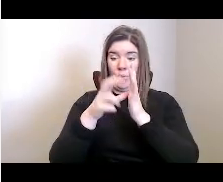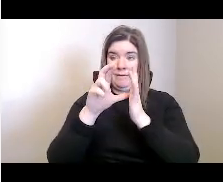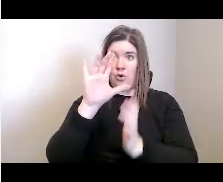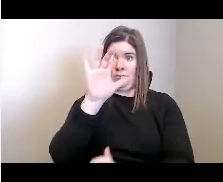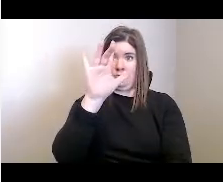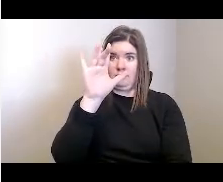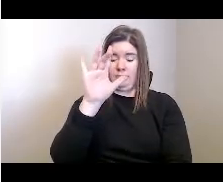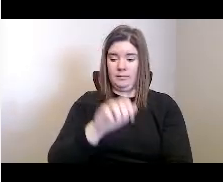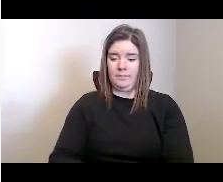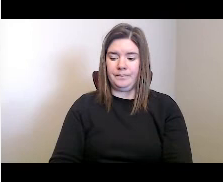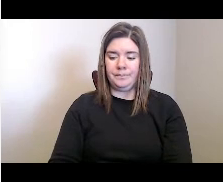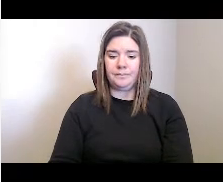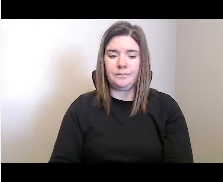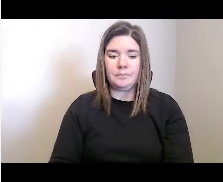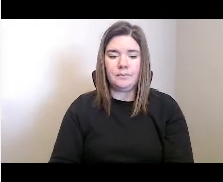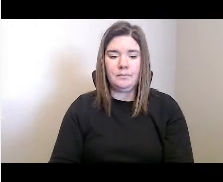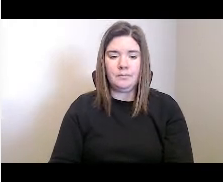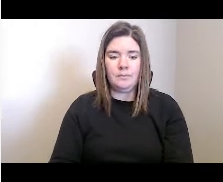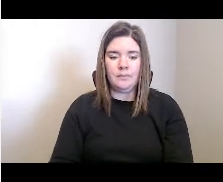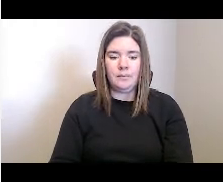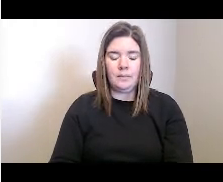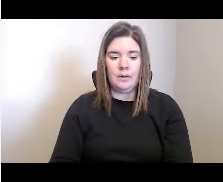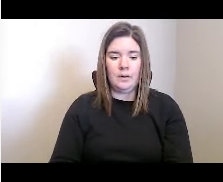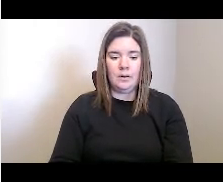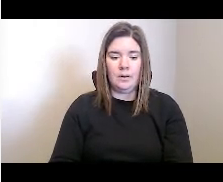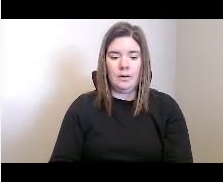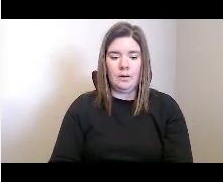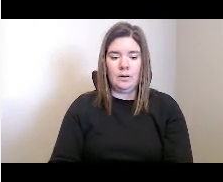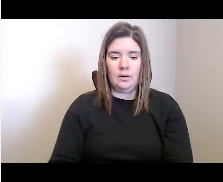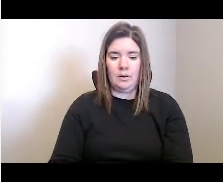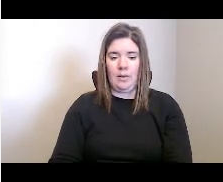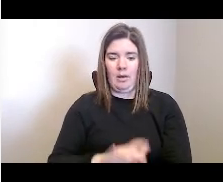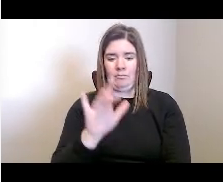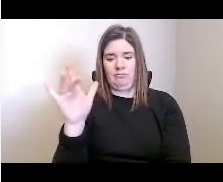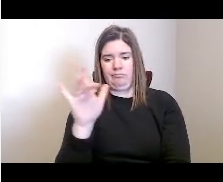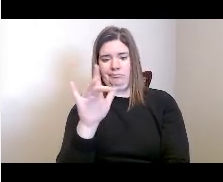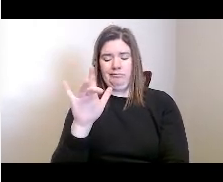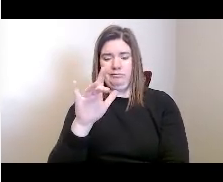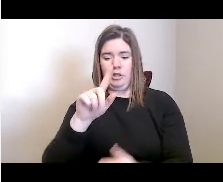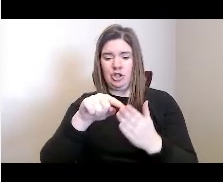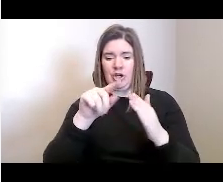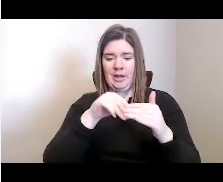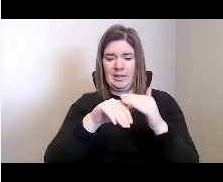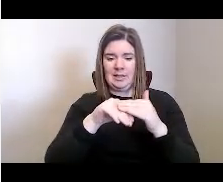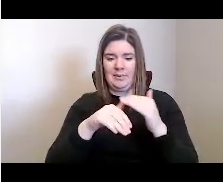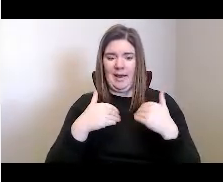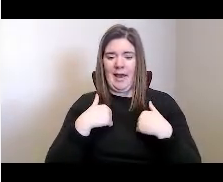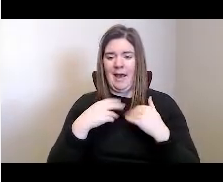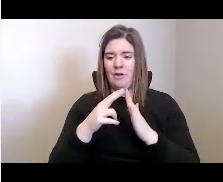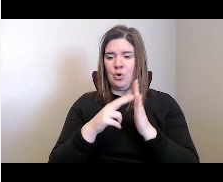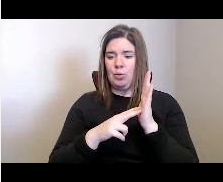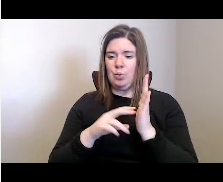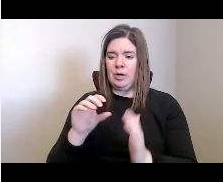If I go up to the ribbon bar and go to the review tab, and under check accessibility, I do have a reading order pane. Now, this can be a little confusing because it's